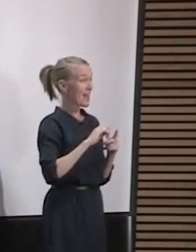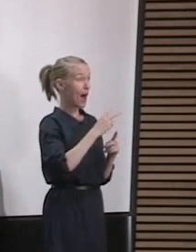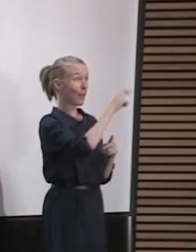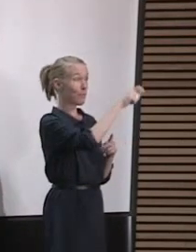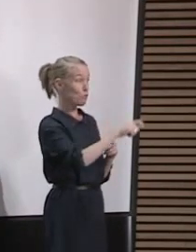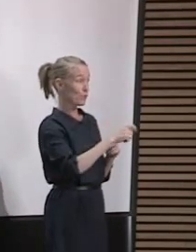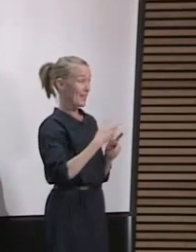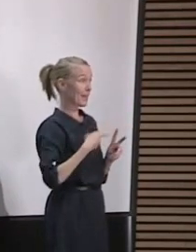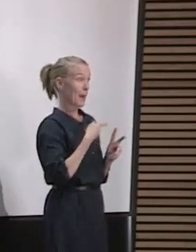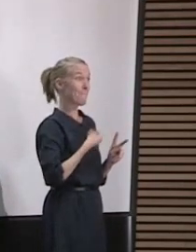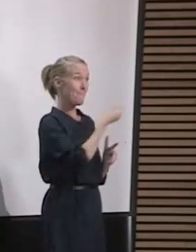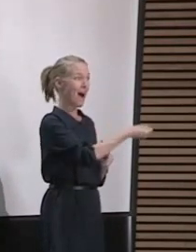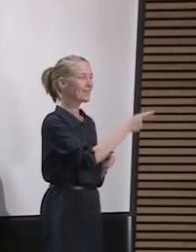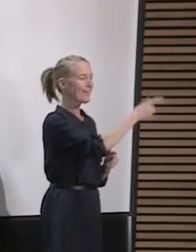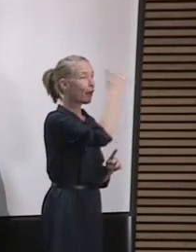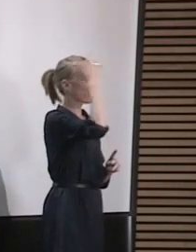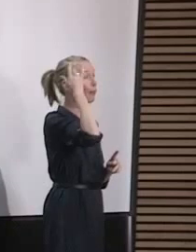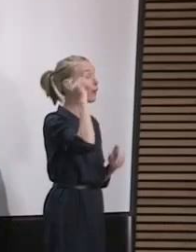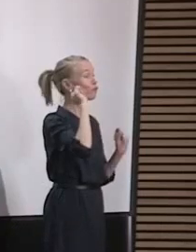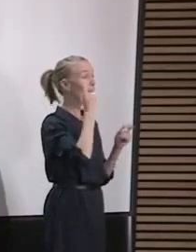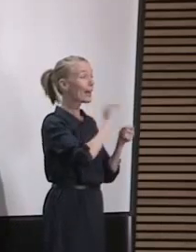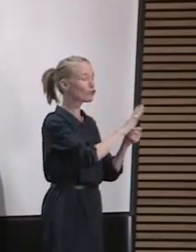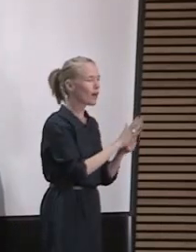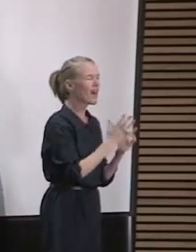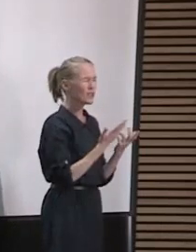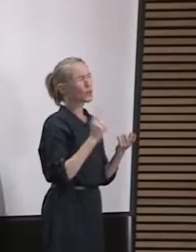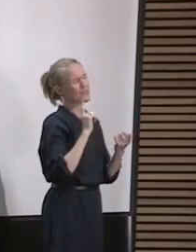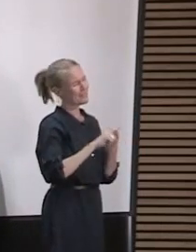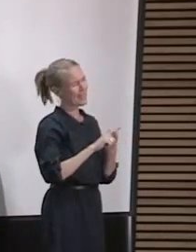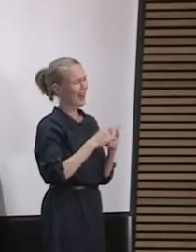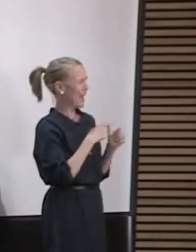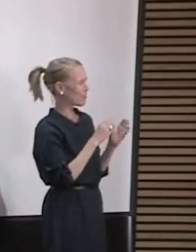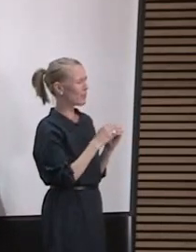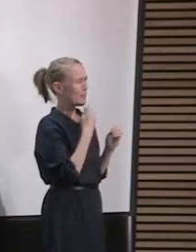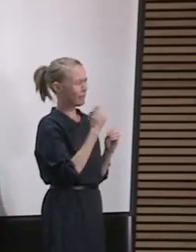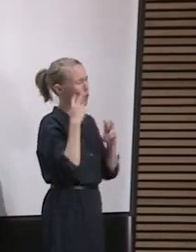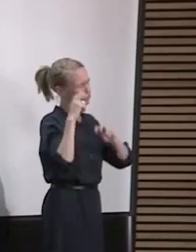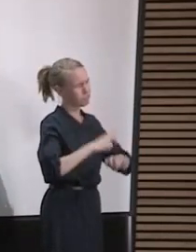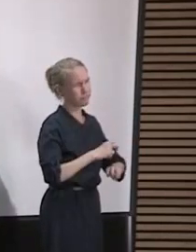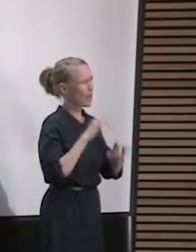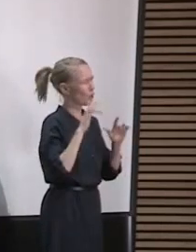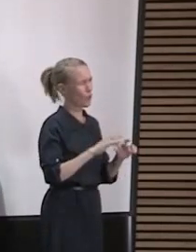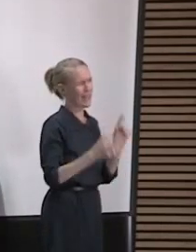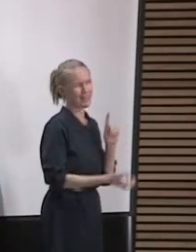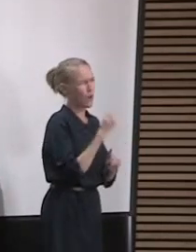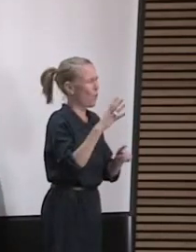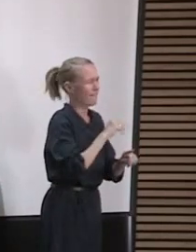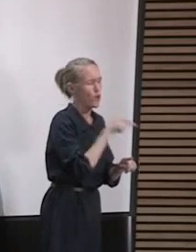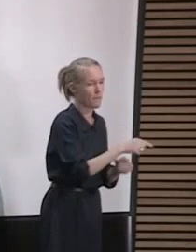between. We're going back a second time and looking at serology to double check because we want to make sure